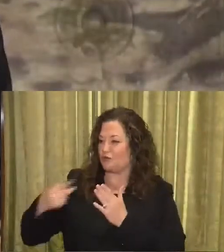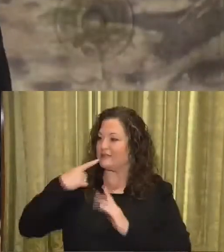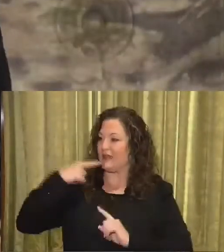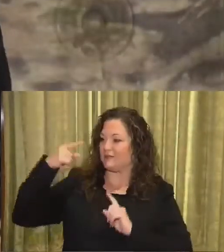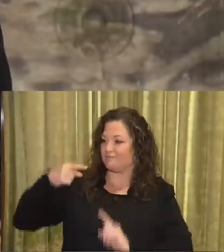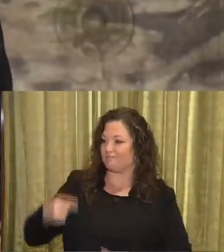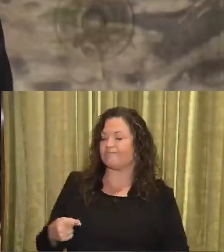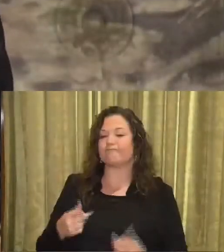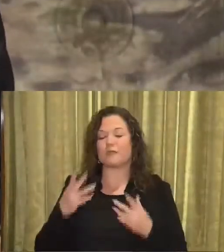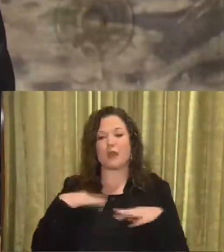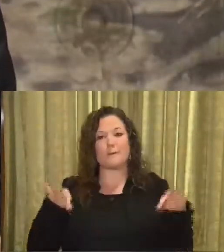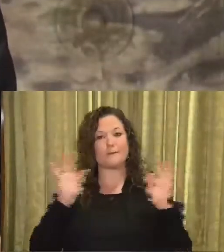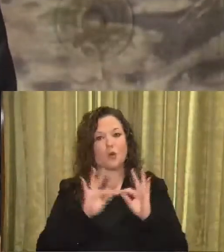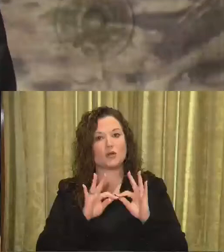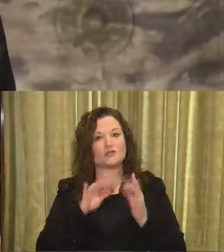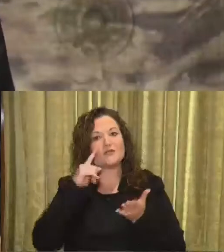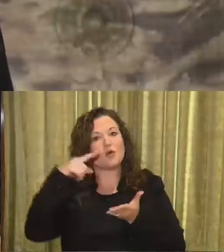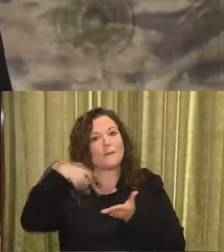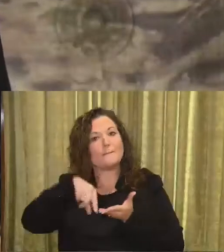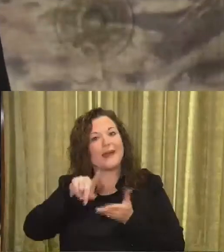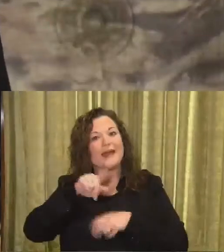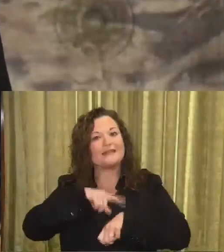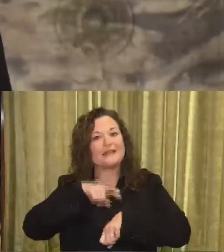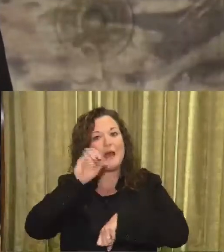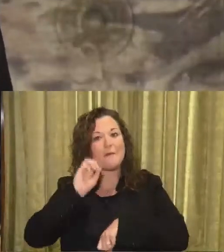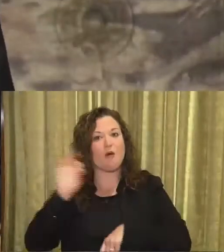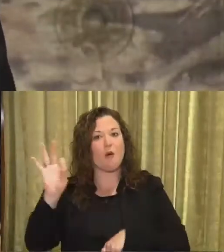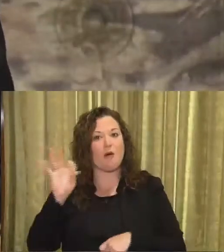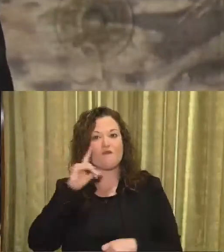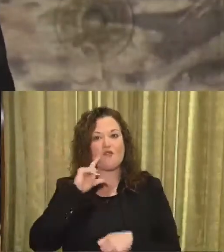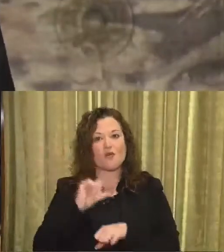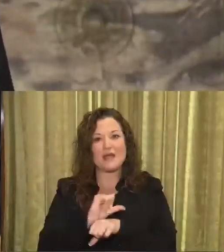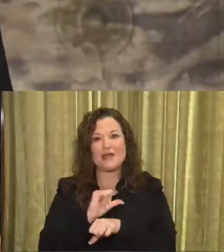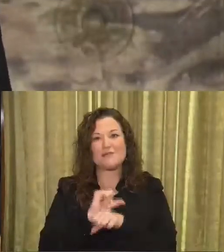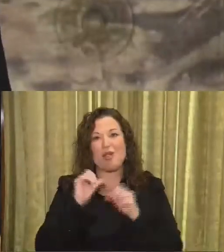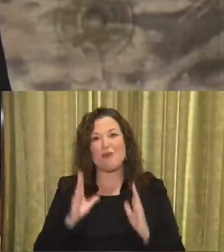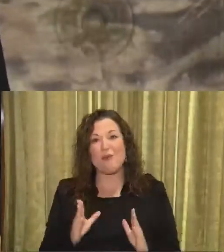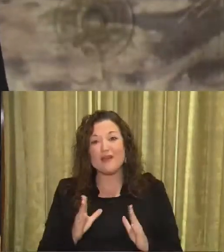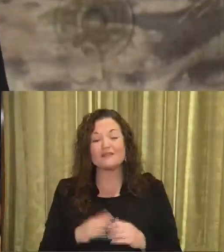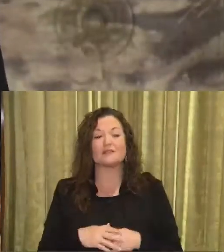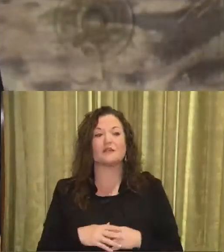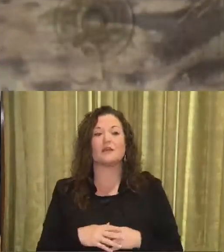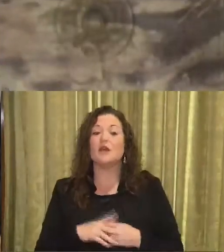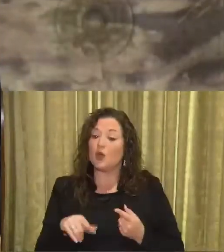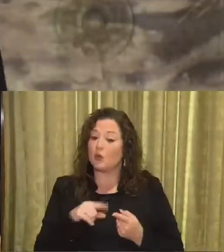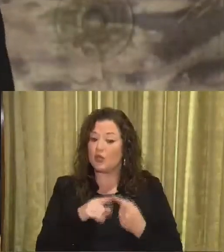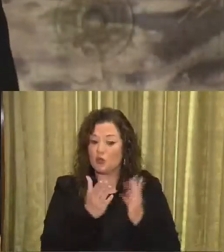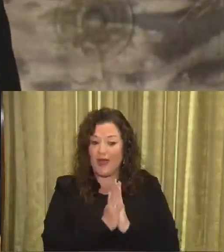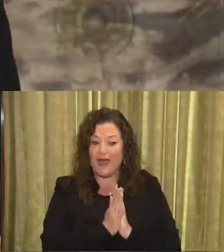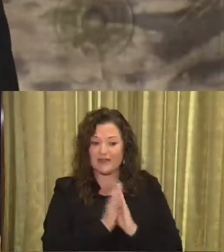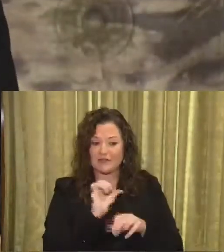making about the importance of paid time off for employees when you survey employees today about why are